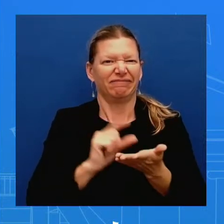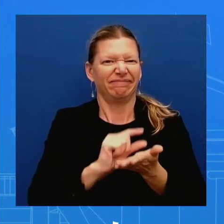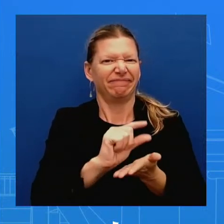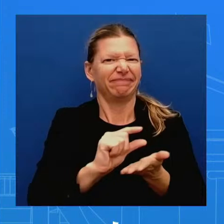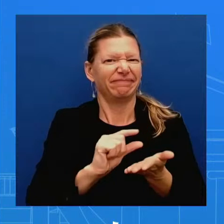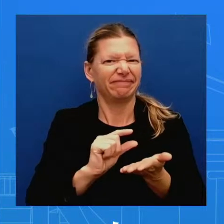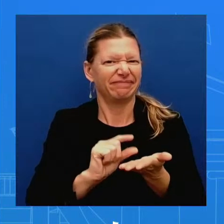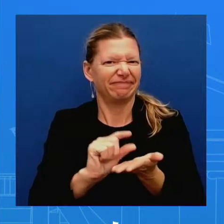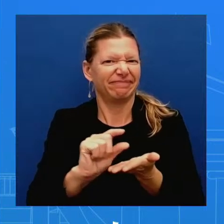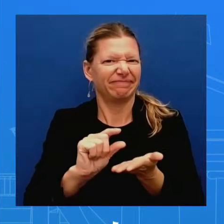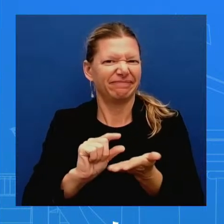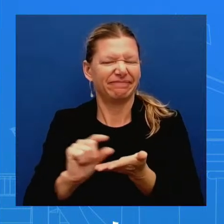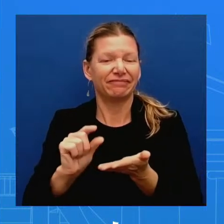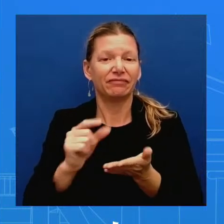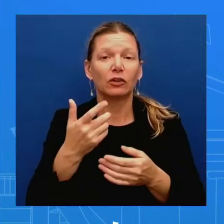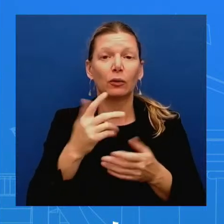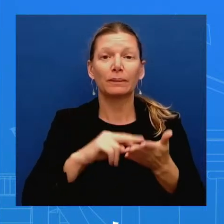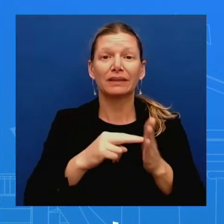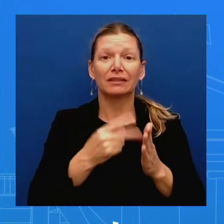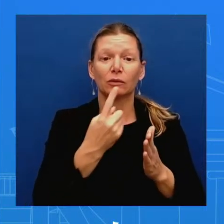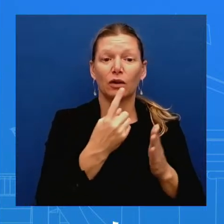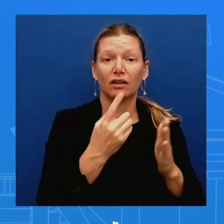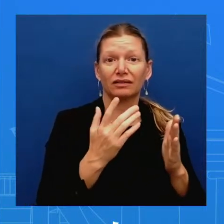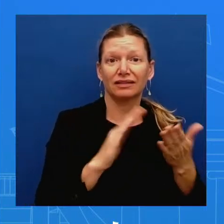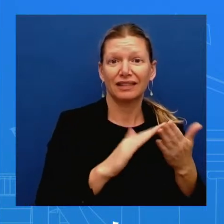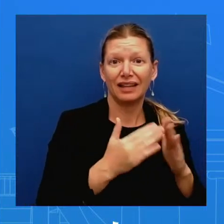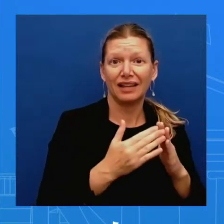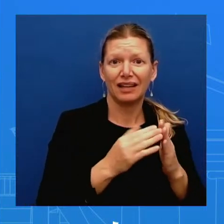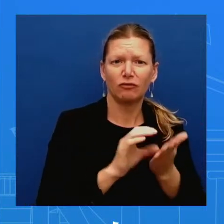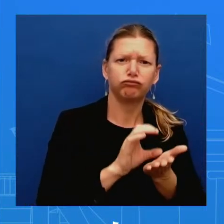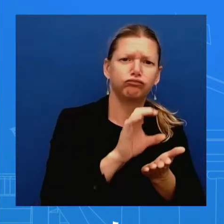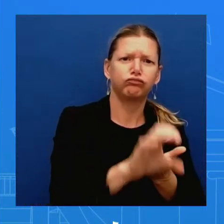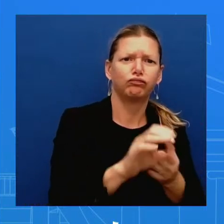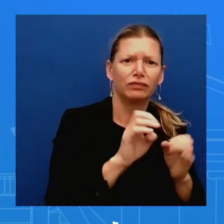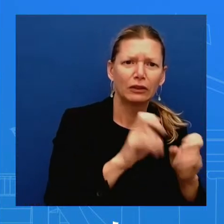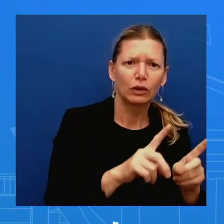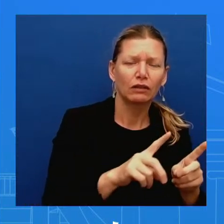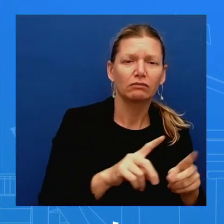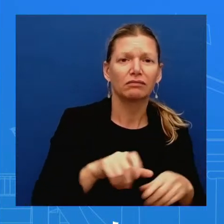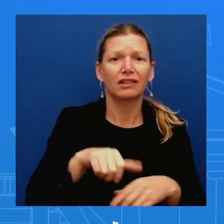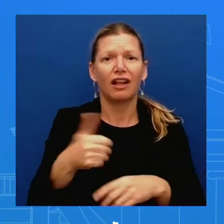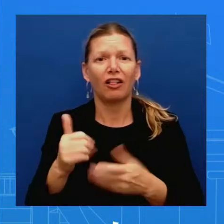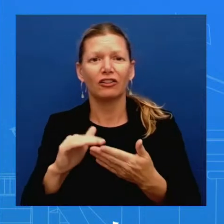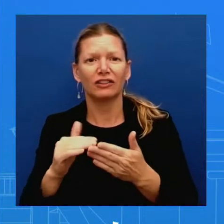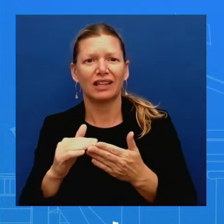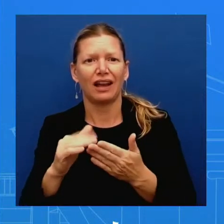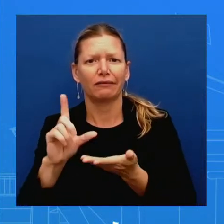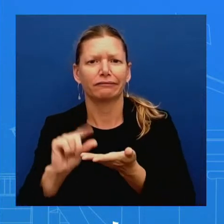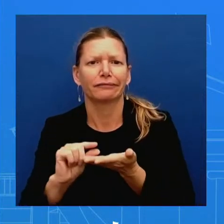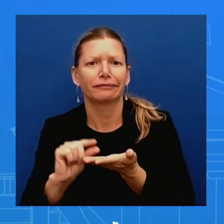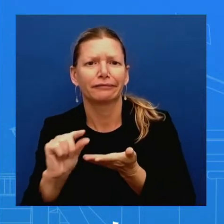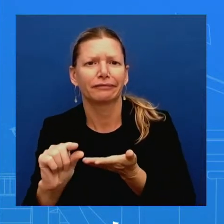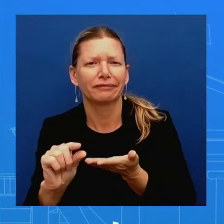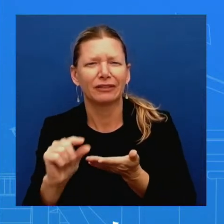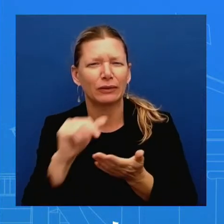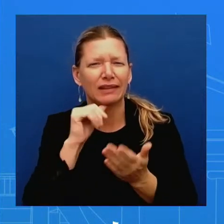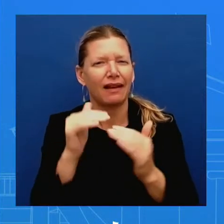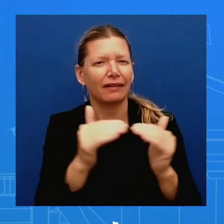can make things particularly a challenge. The work that the President led on, along with the Vice President,